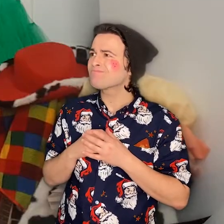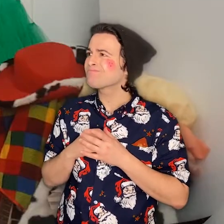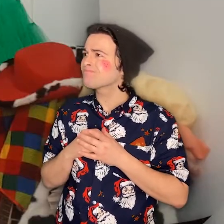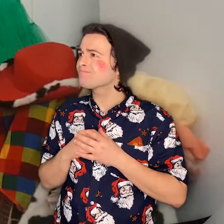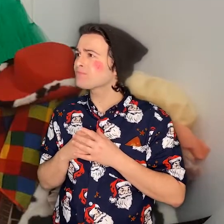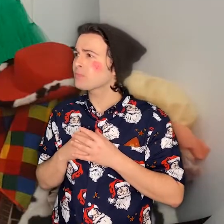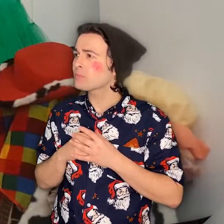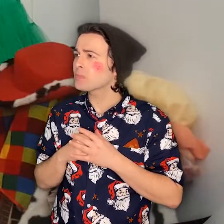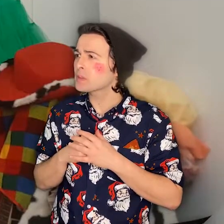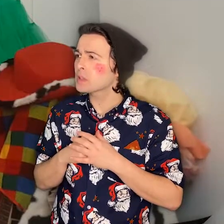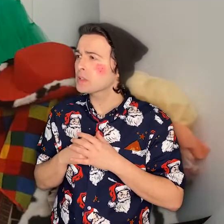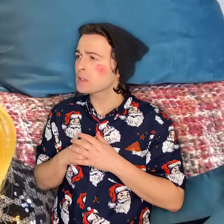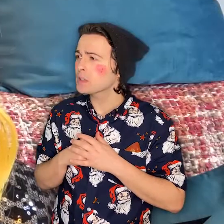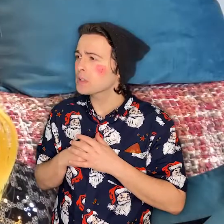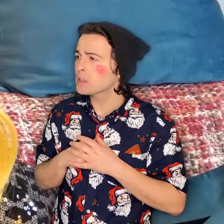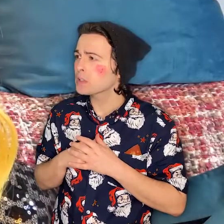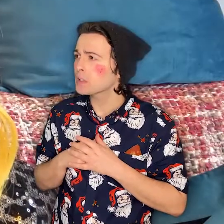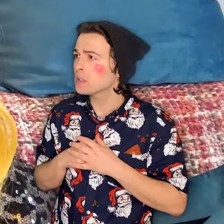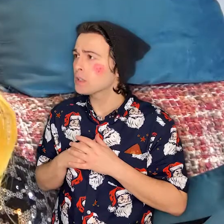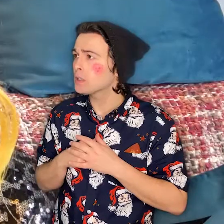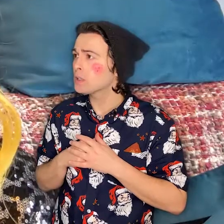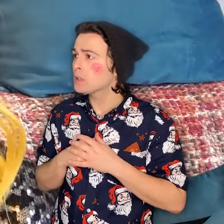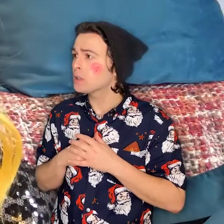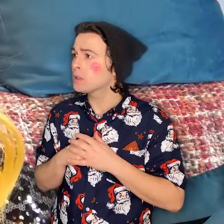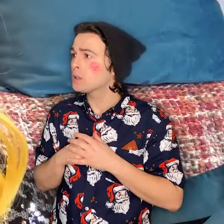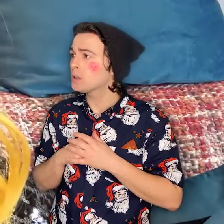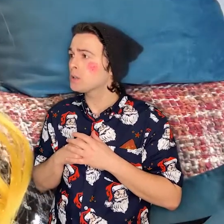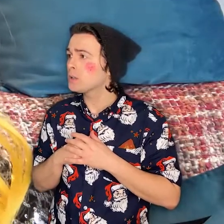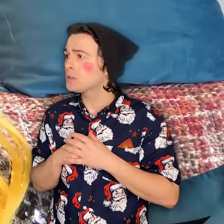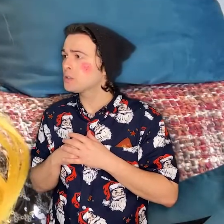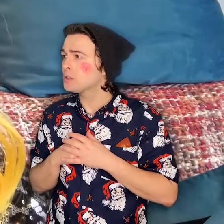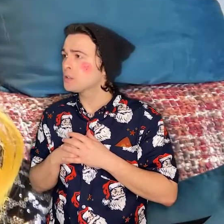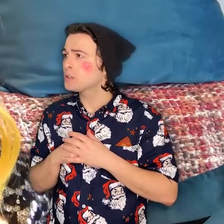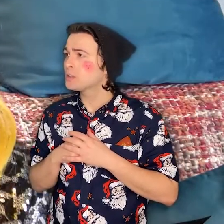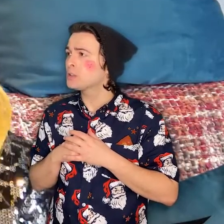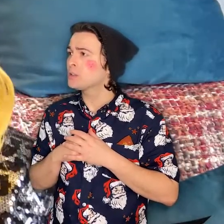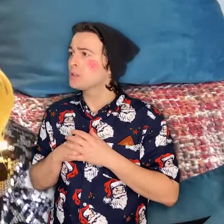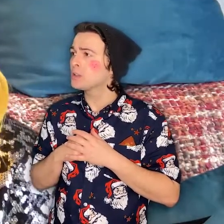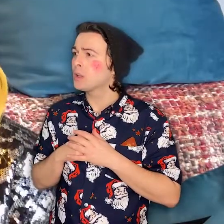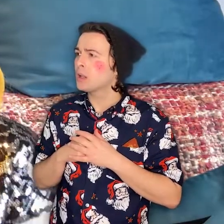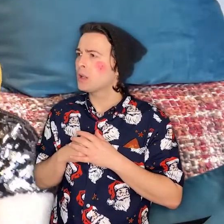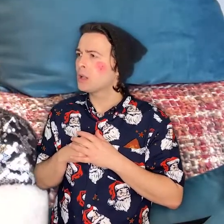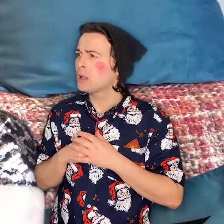Carina – I’d love to lassies but I’ve just had 20,000 copies of my new single ‘Click